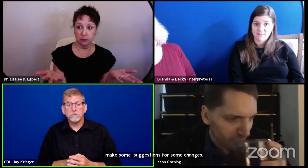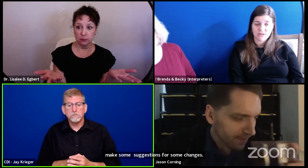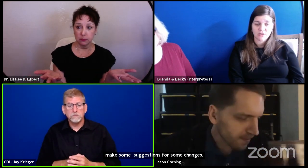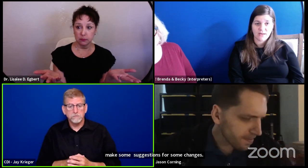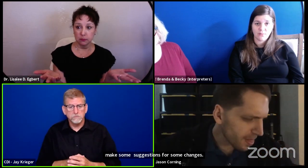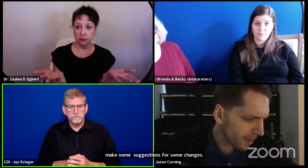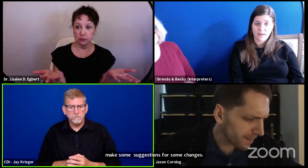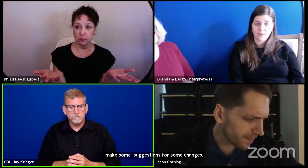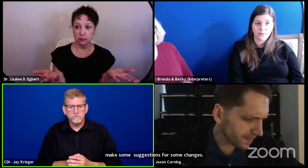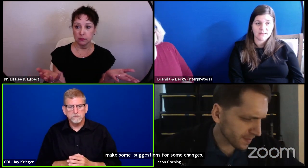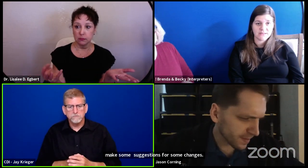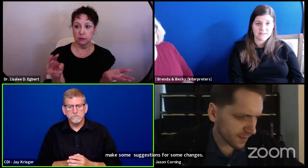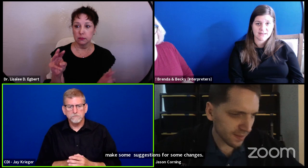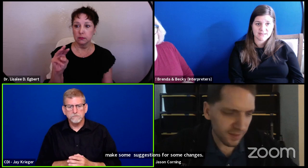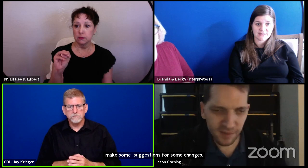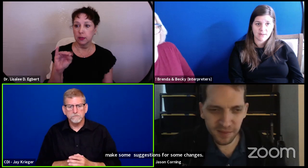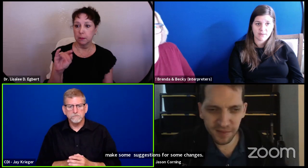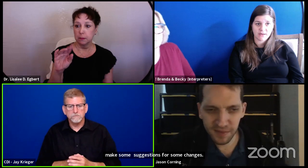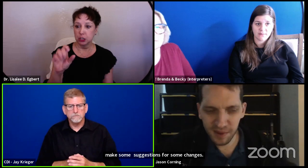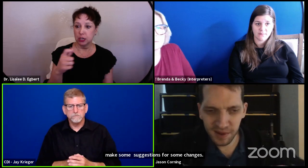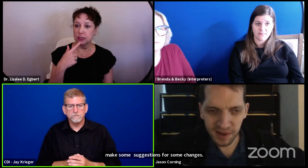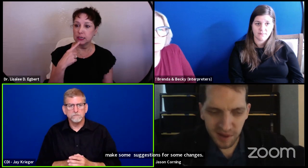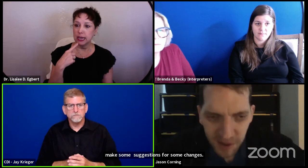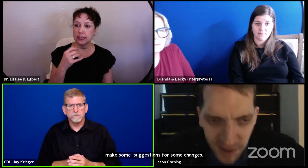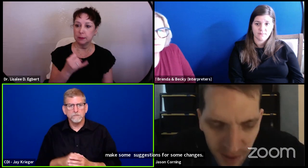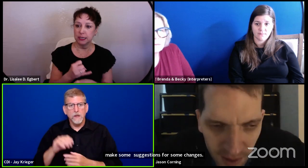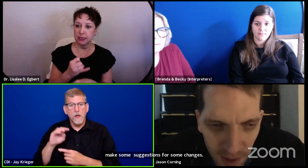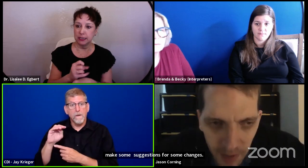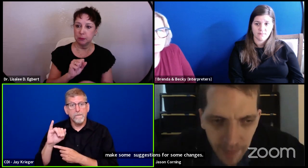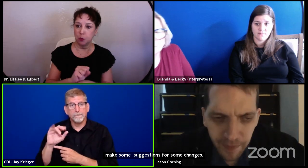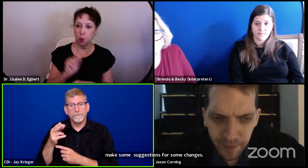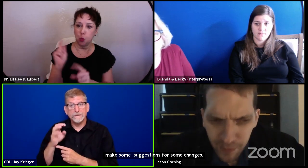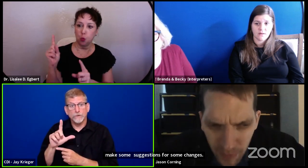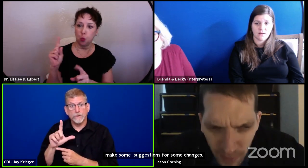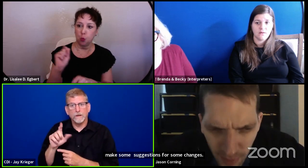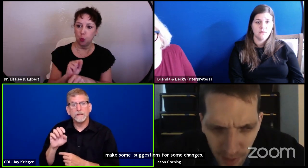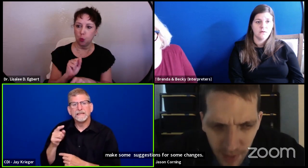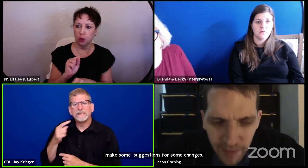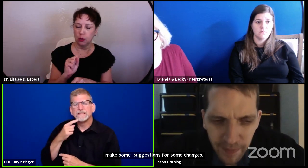Would anyone like to discuss this topic?